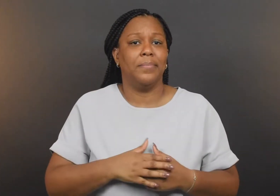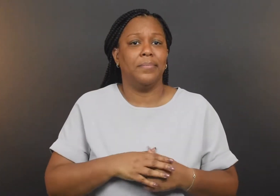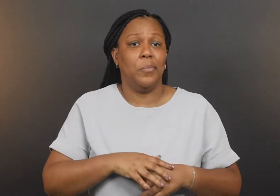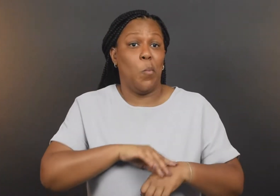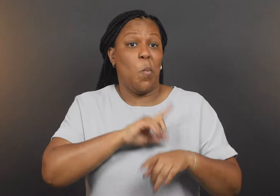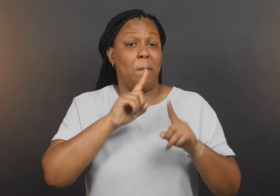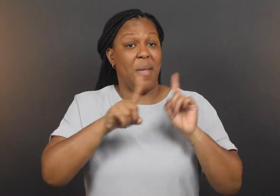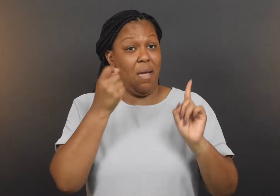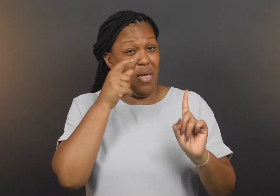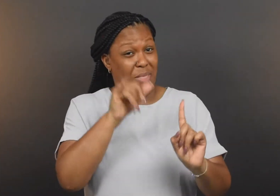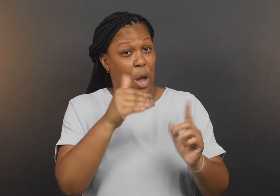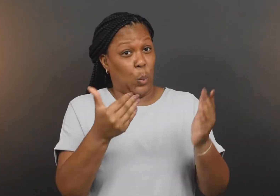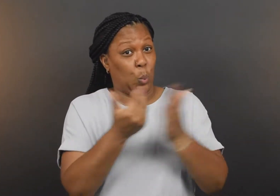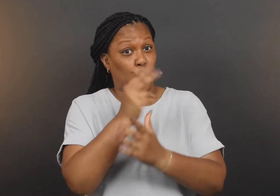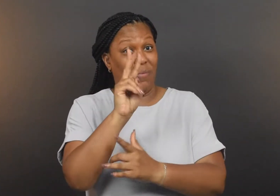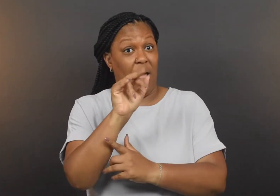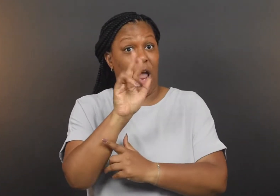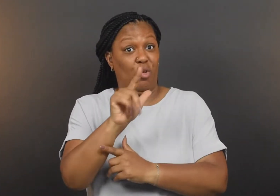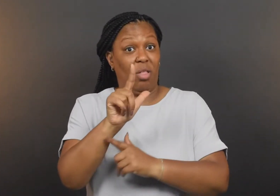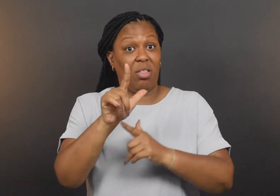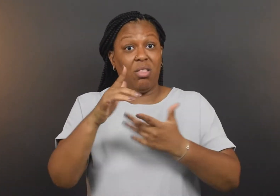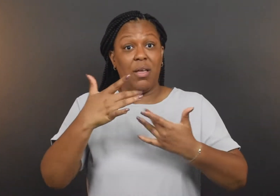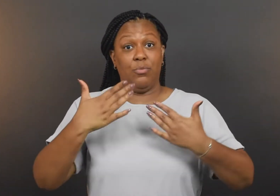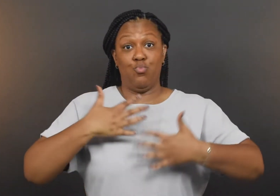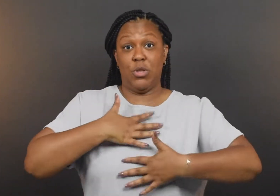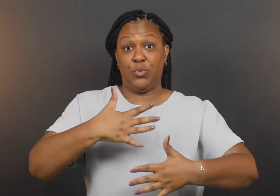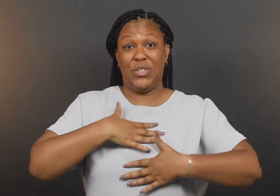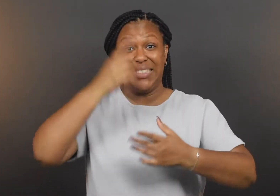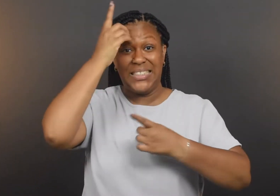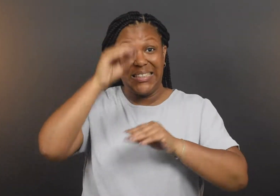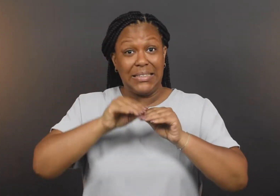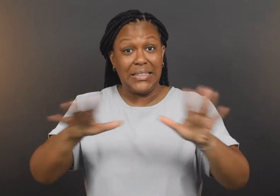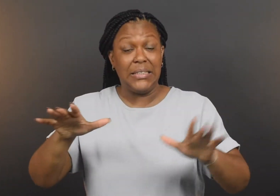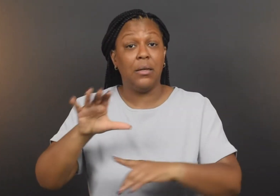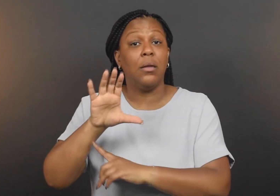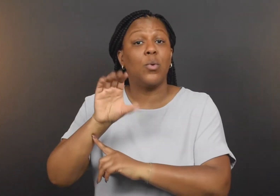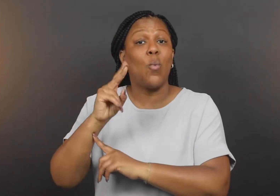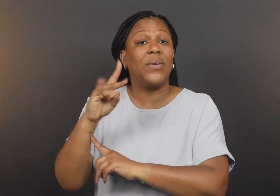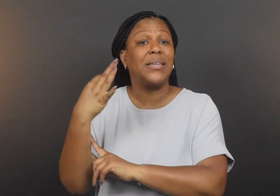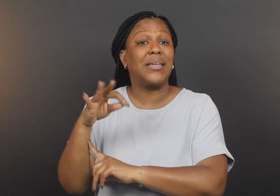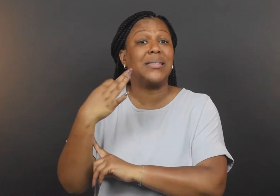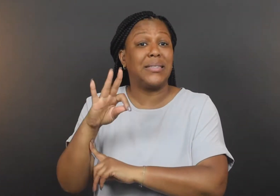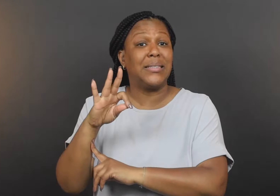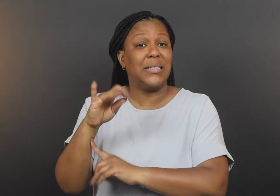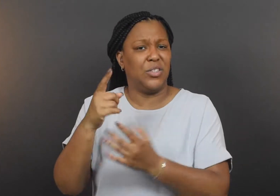But when the new viral respiratory disease, COVID-19, started spreading across the Midwest,